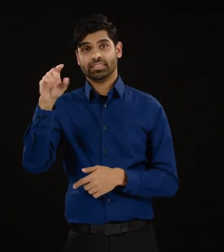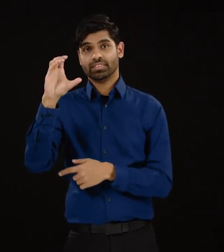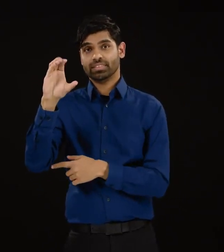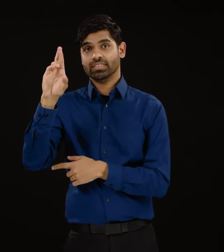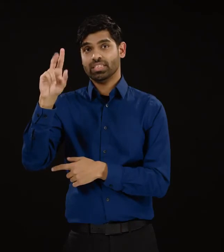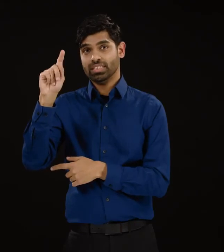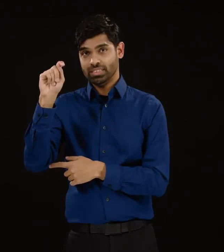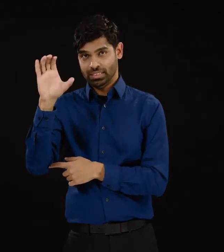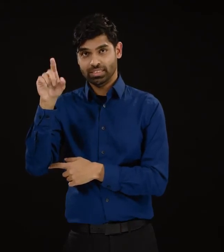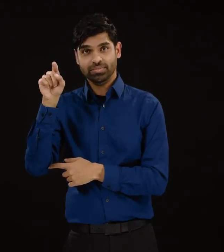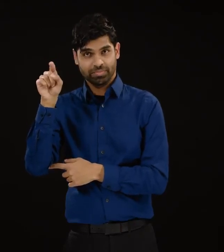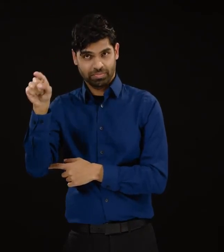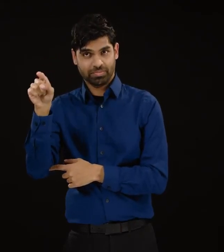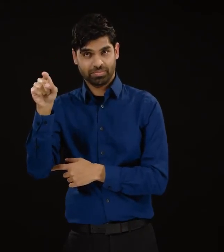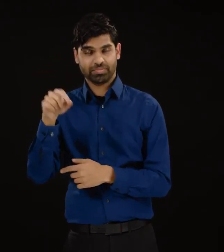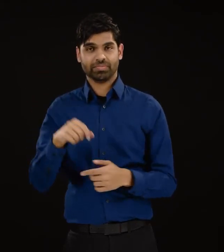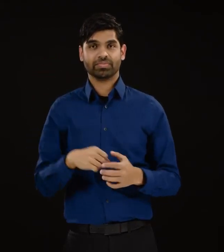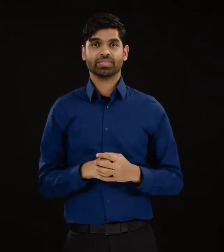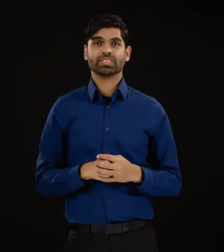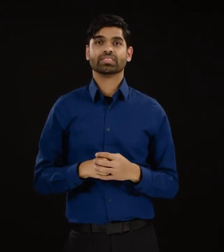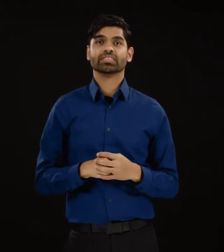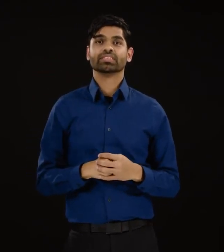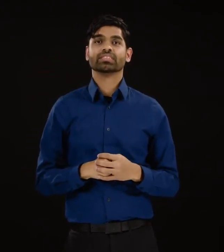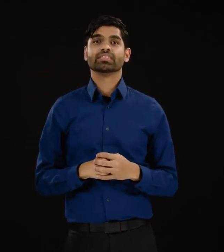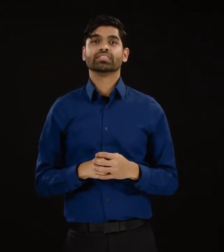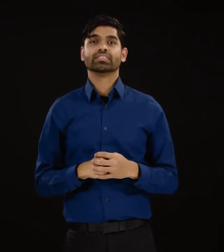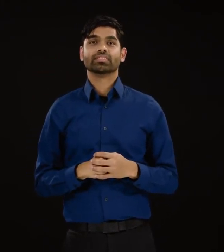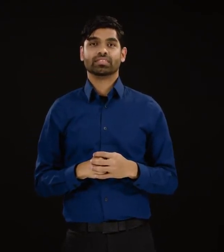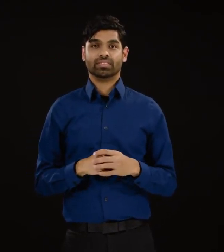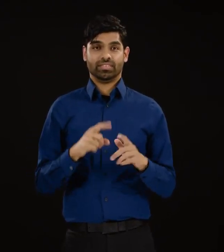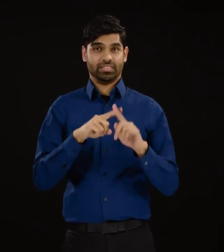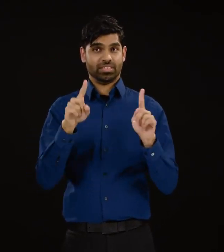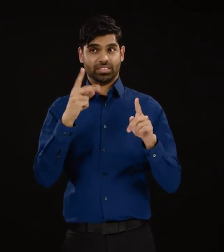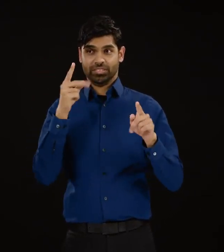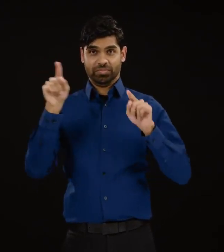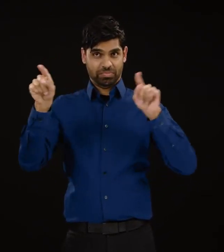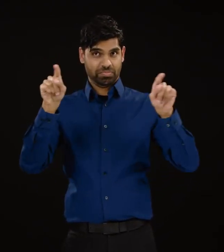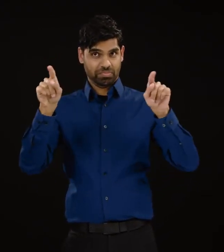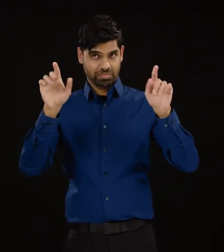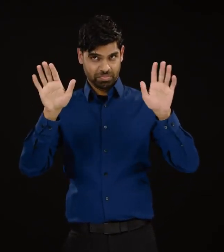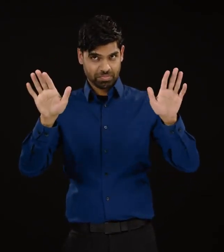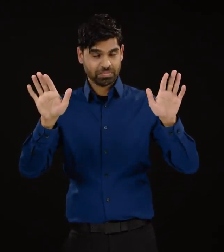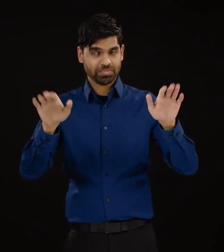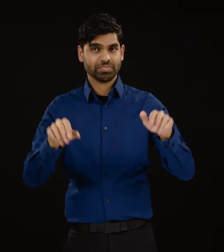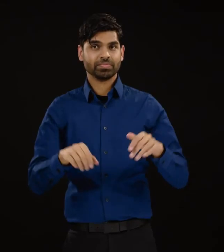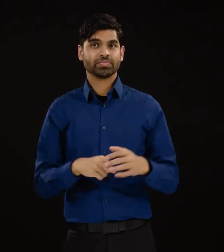Website: www.ccts-cprst.ca